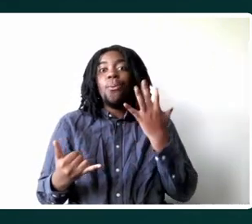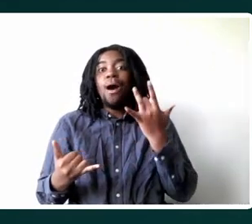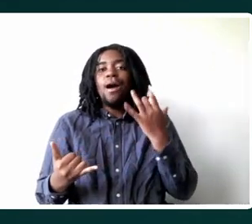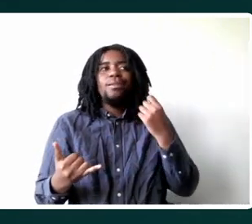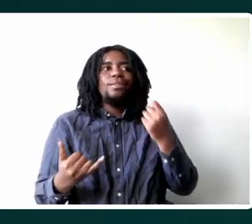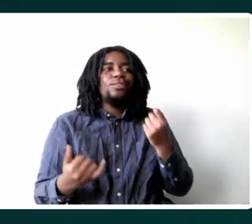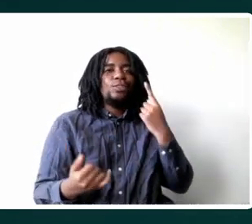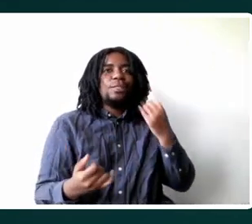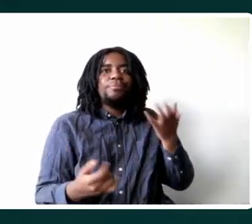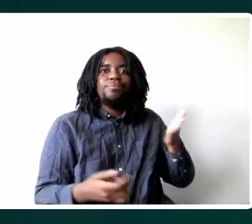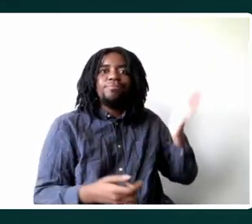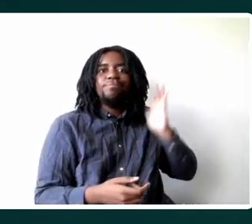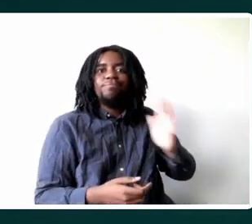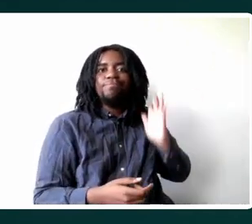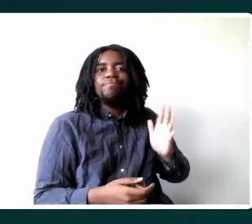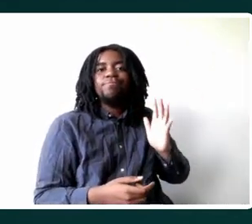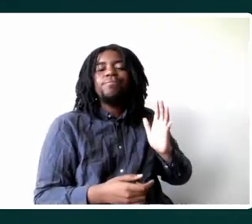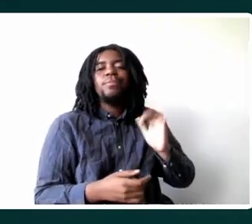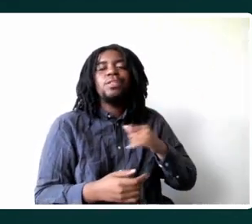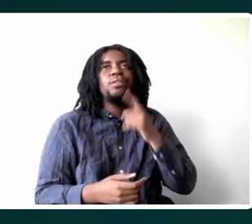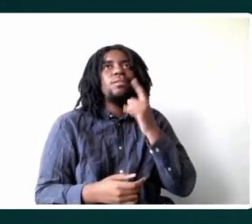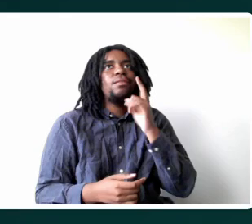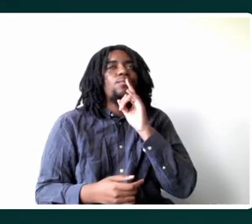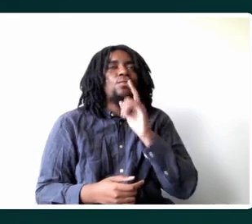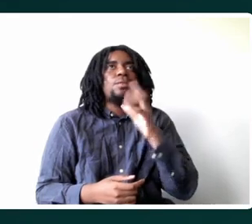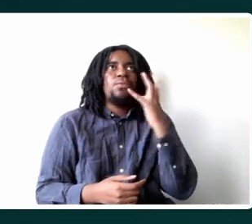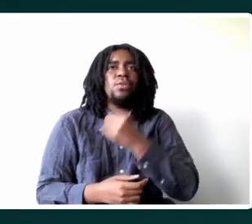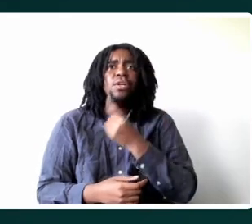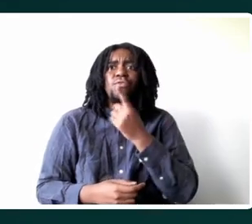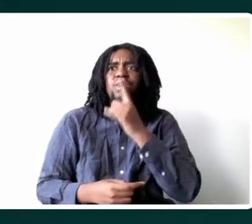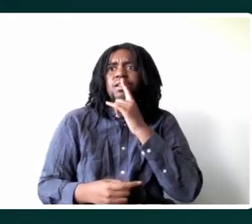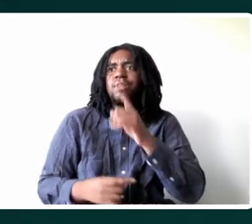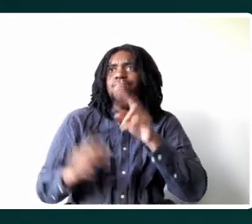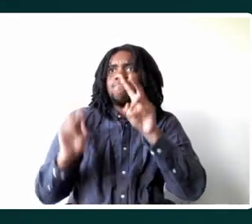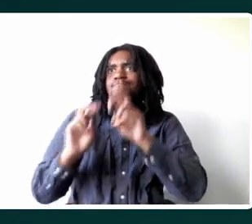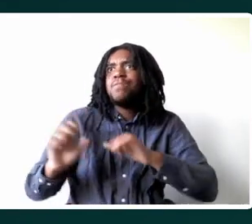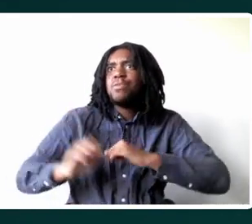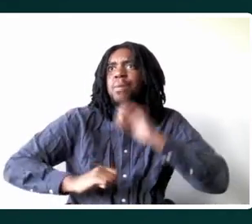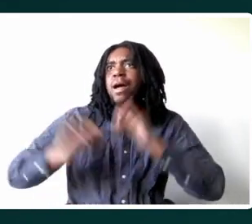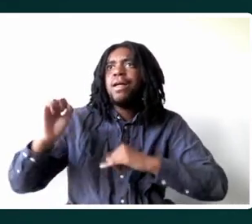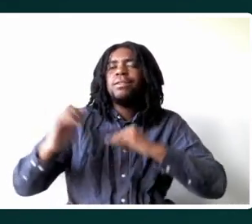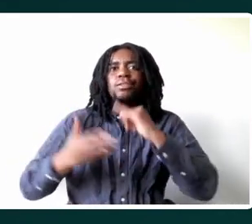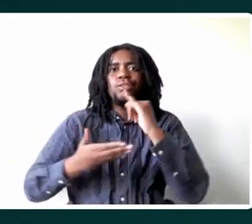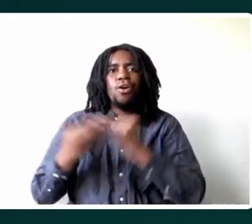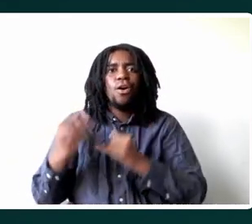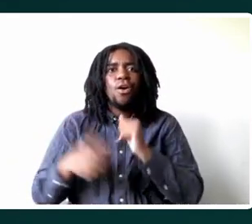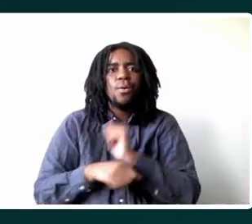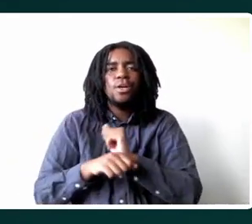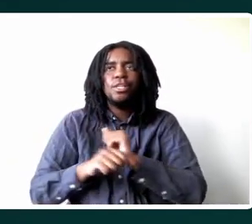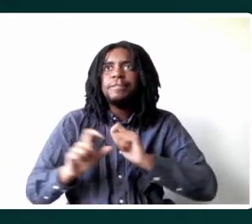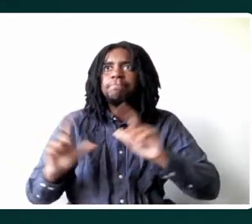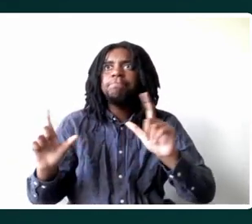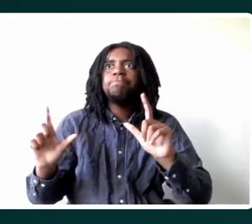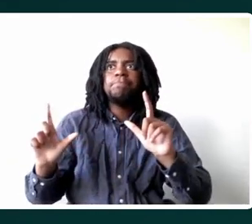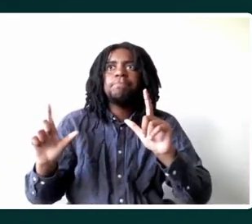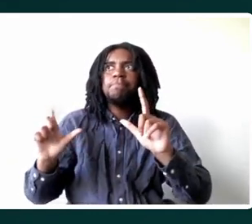And then really you unpack to these artworks. You know, the artworks that are up in the exhibition